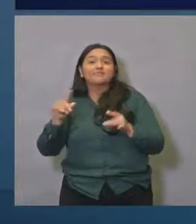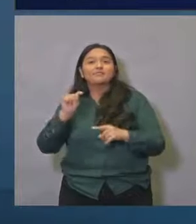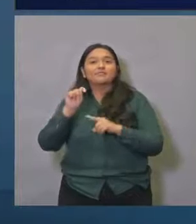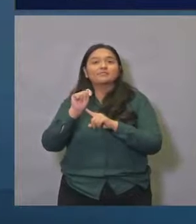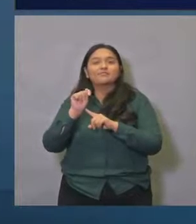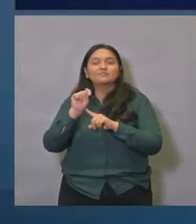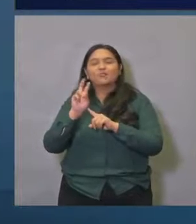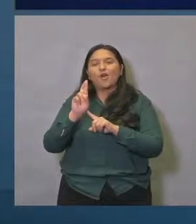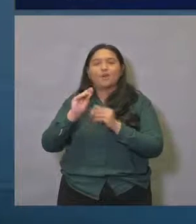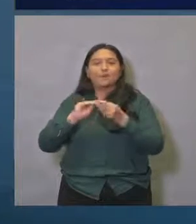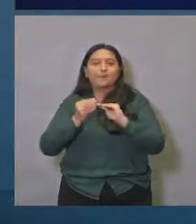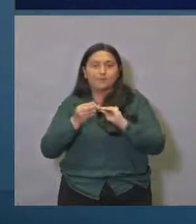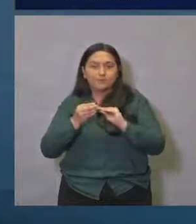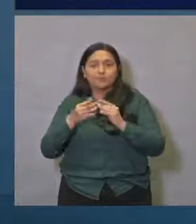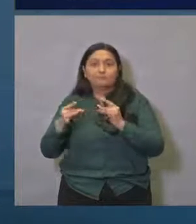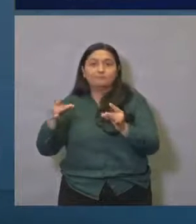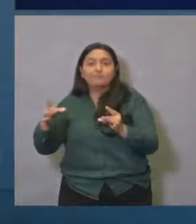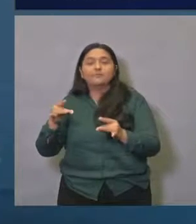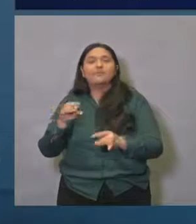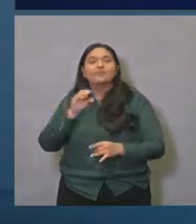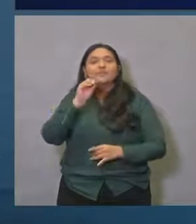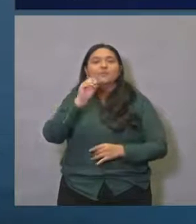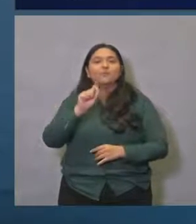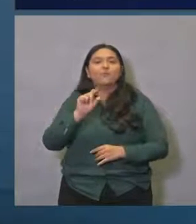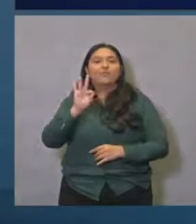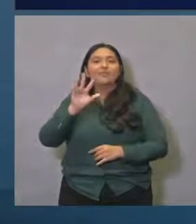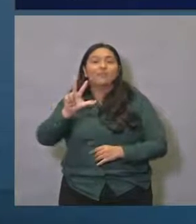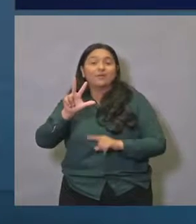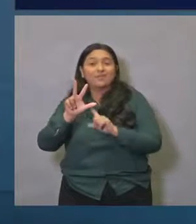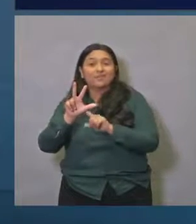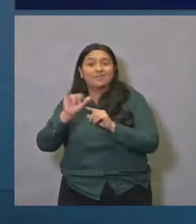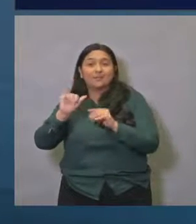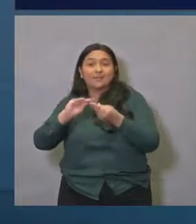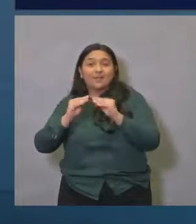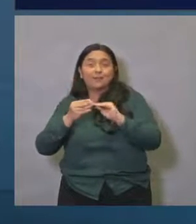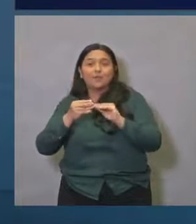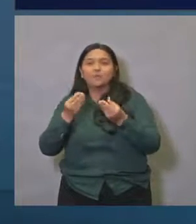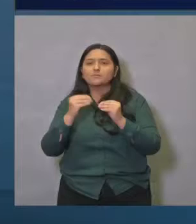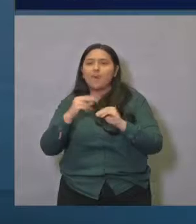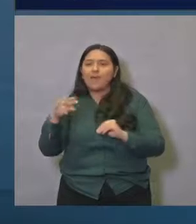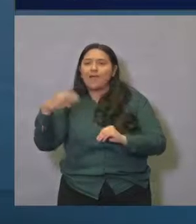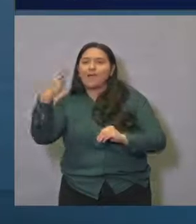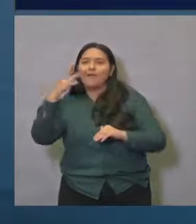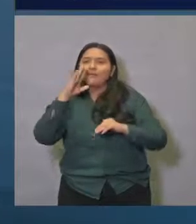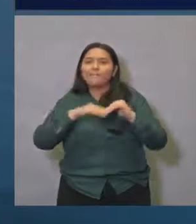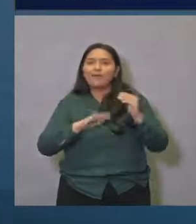MARCH, THE ESTIMATED TRANSITION